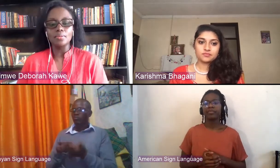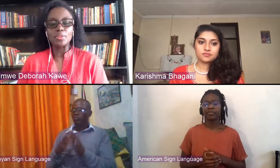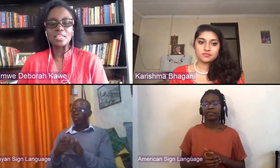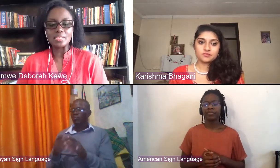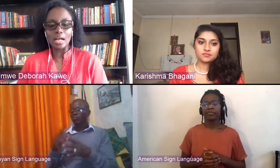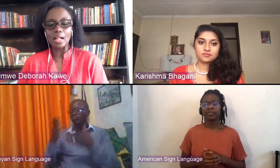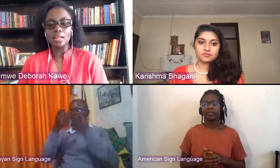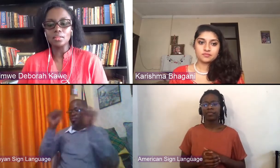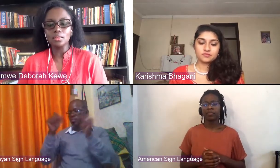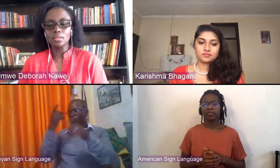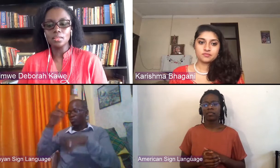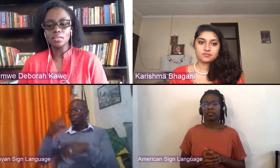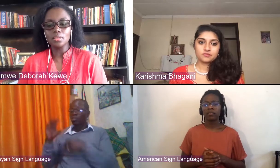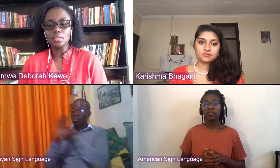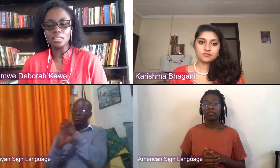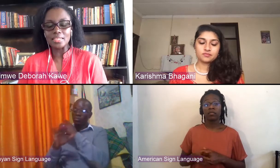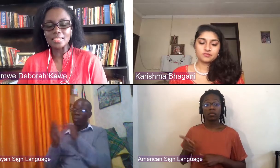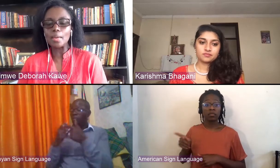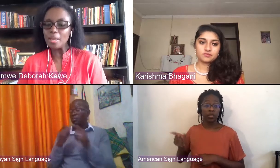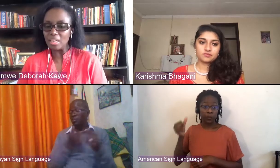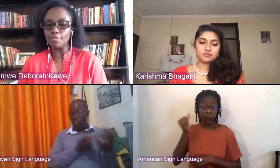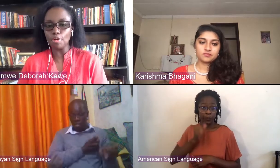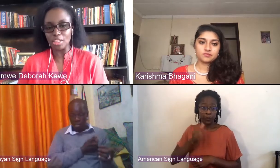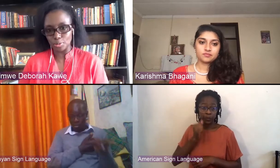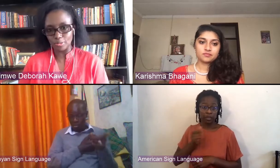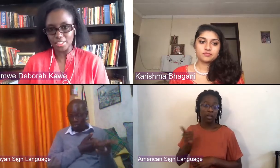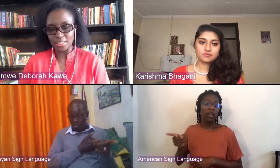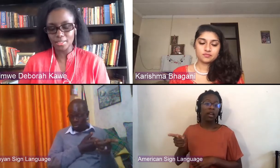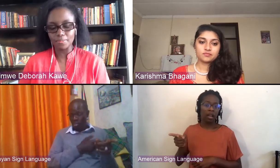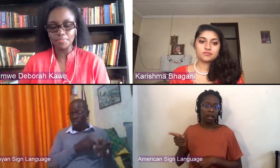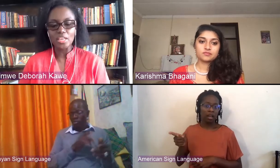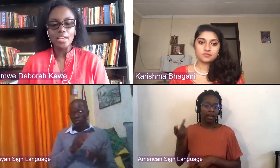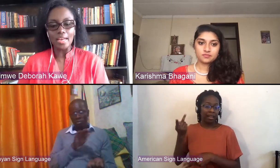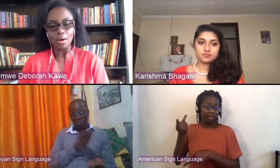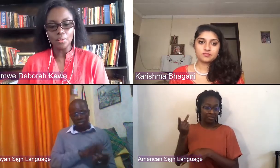But this girl is keeping money for her school fees, now.